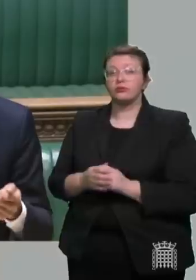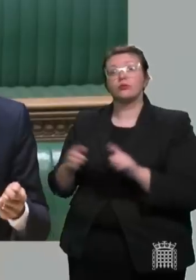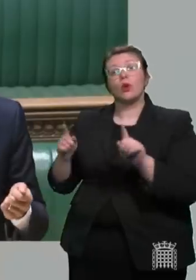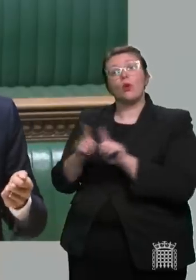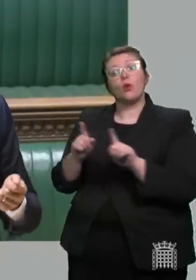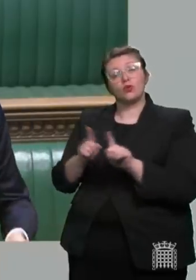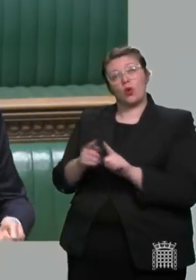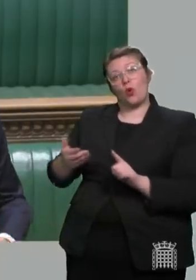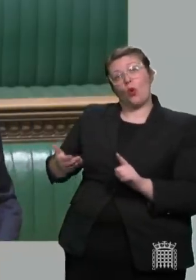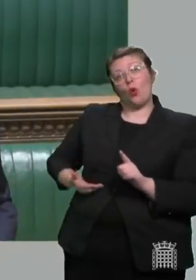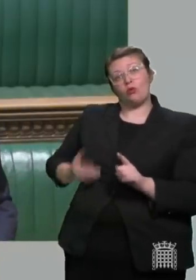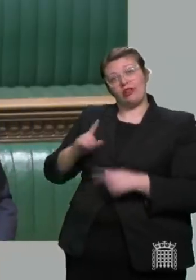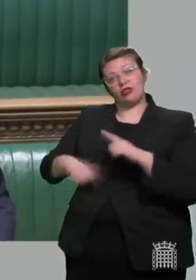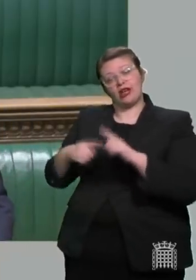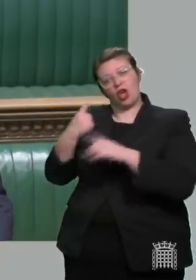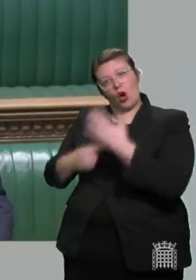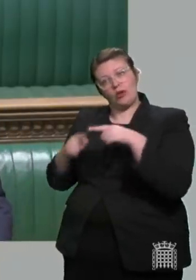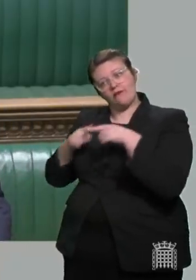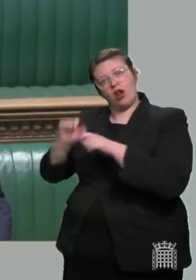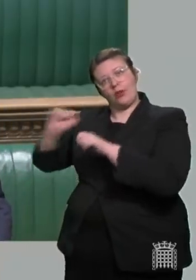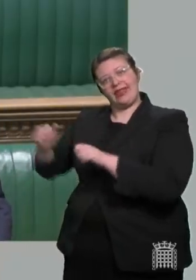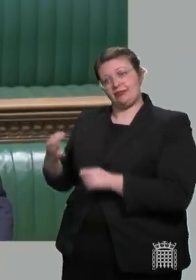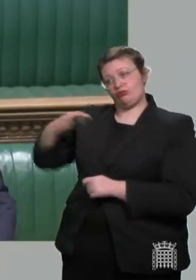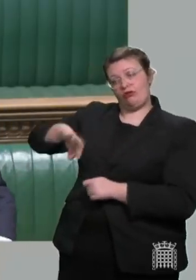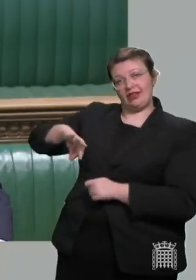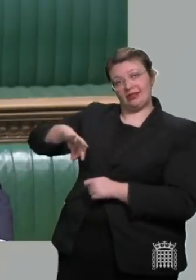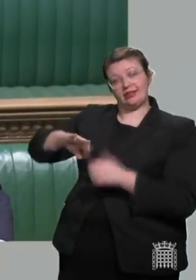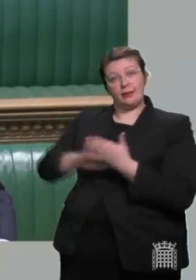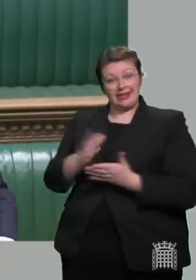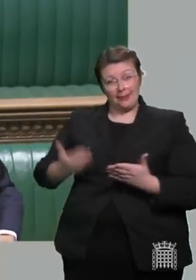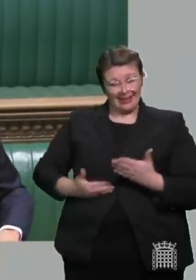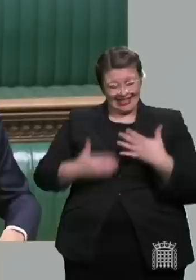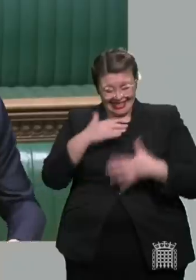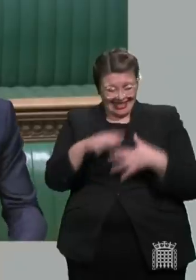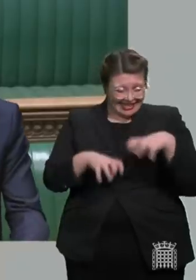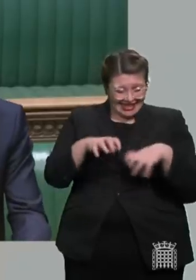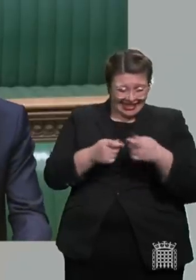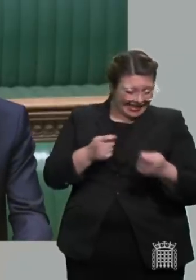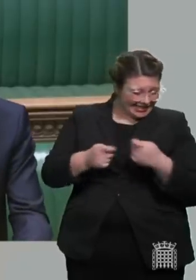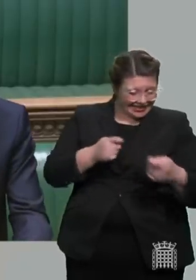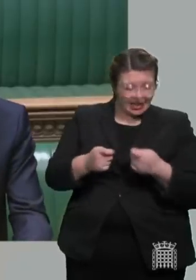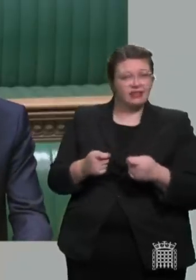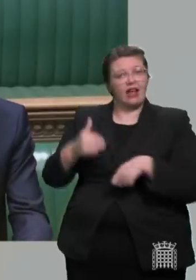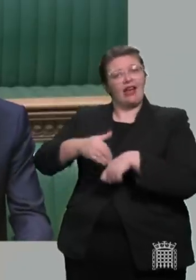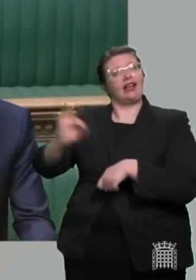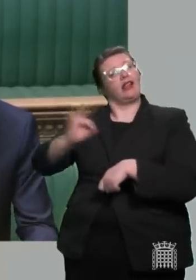on company profits, any struggling business will, by definition, be unaffected. Secondly,